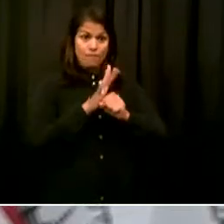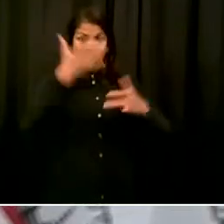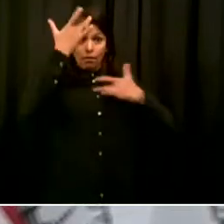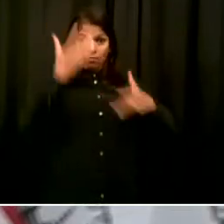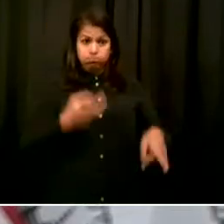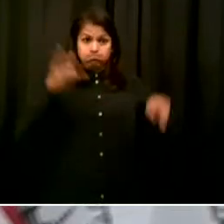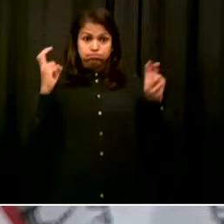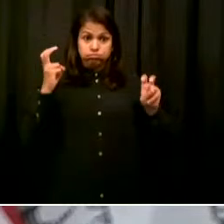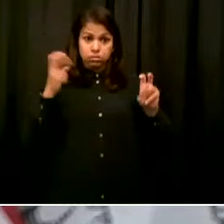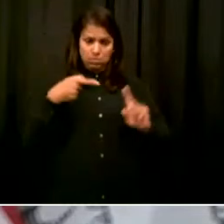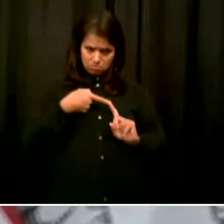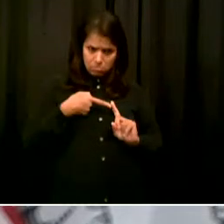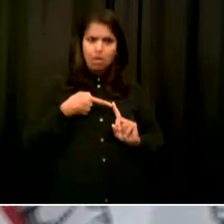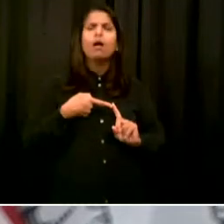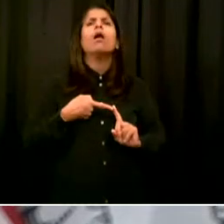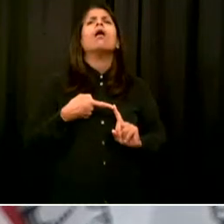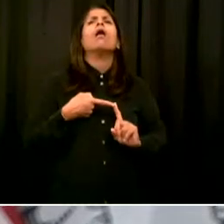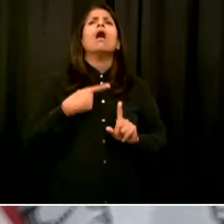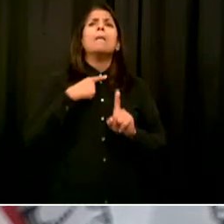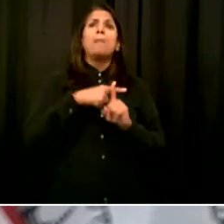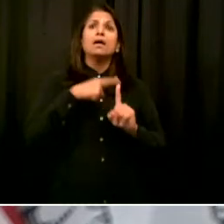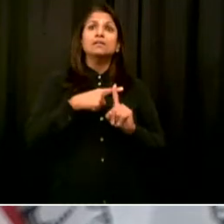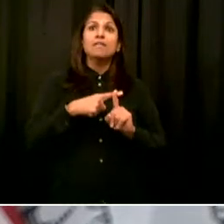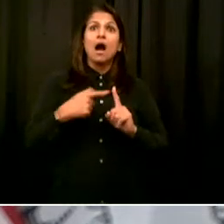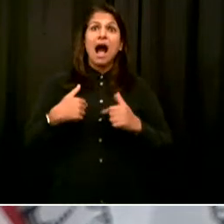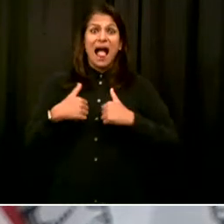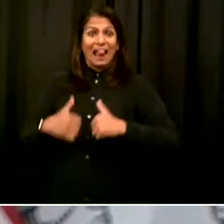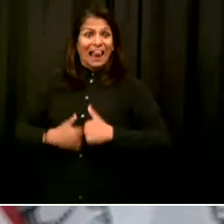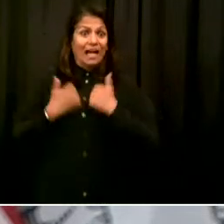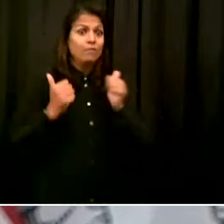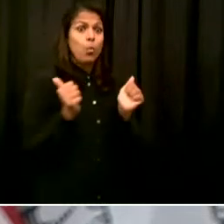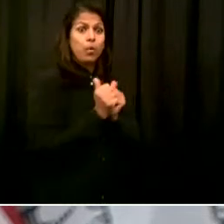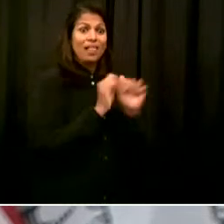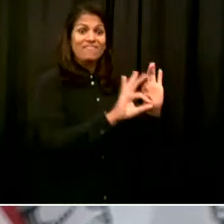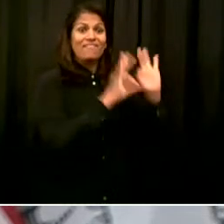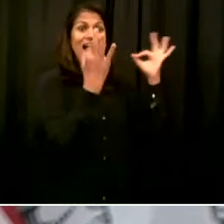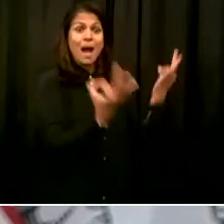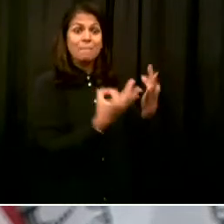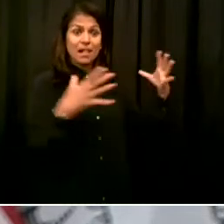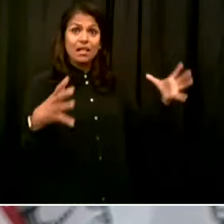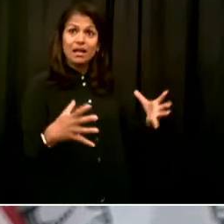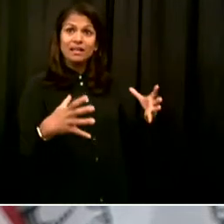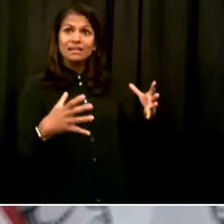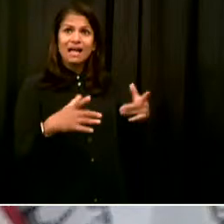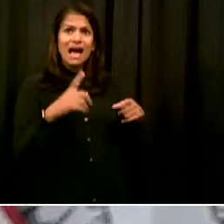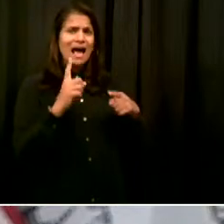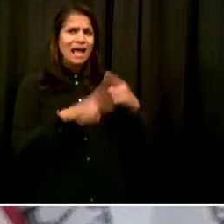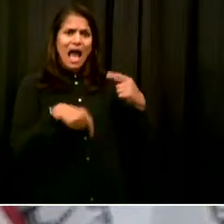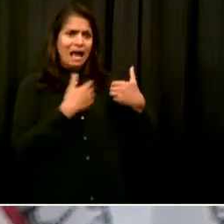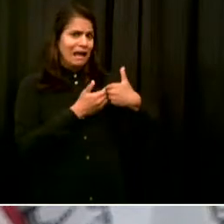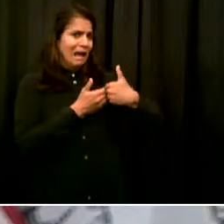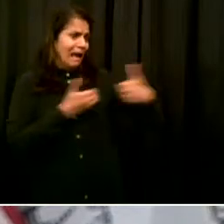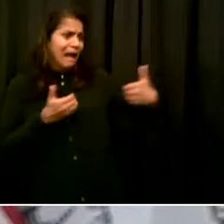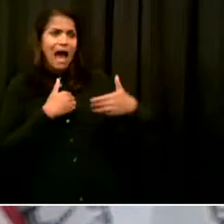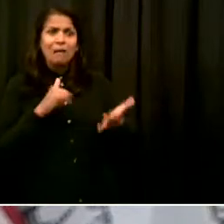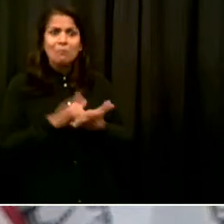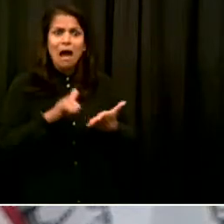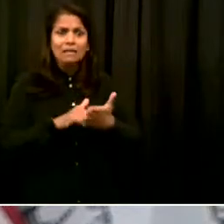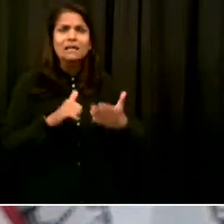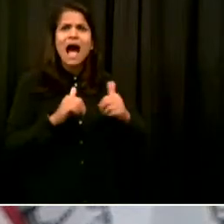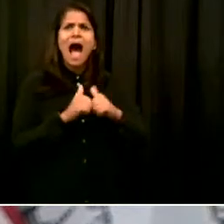IF SOMEBODY HAHAS DIFIFIFCUCULT